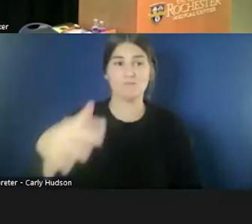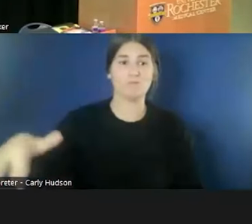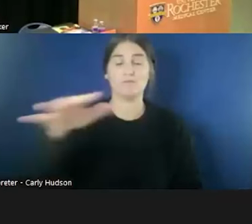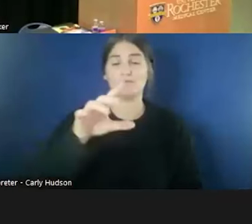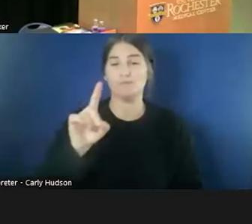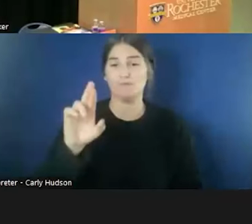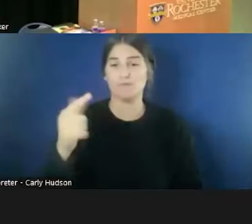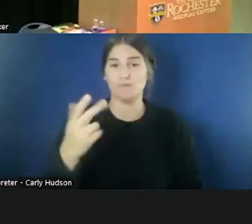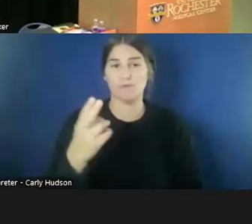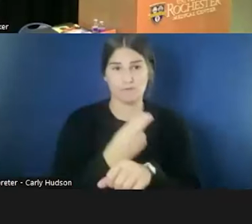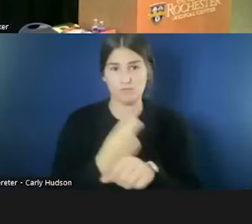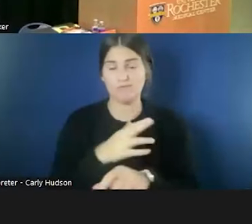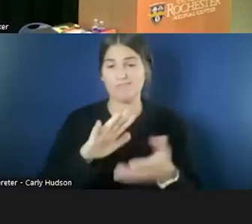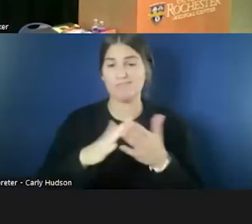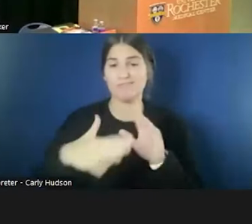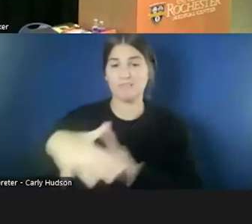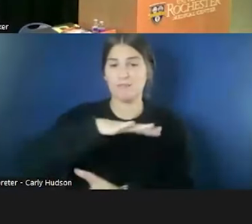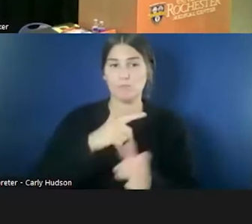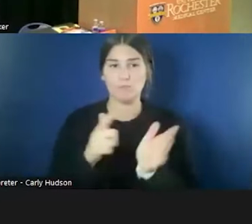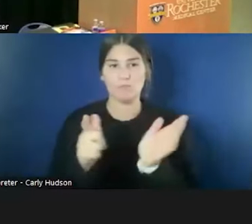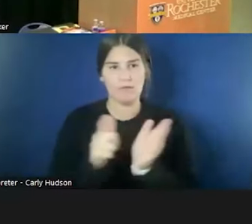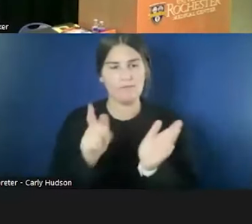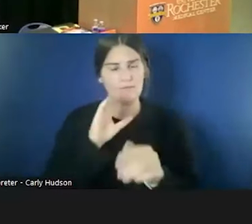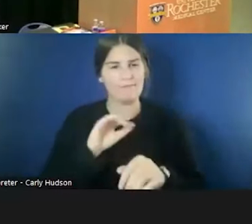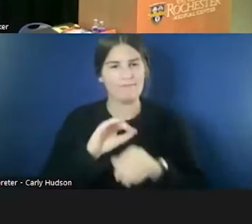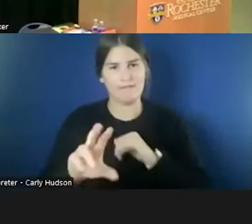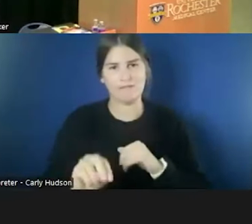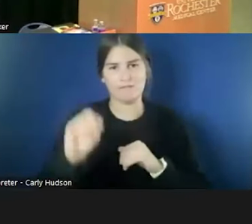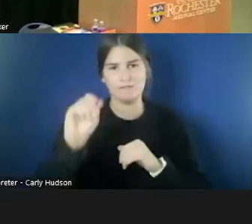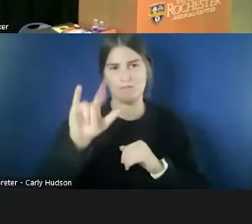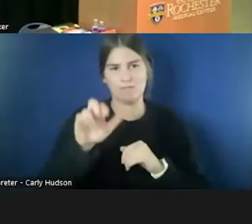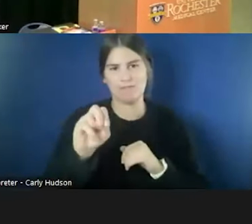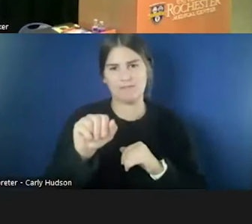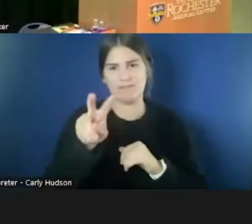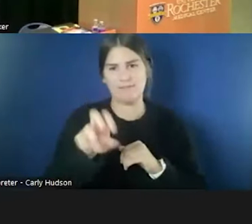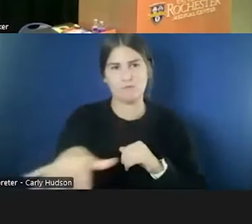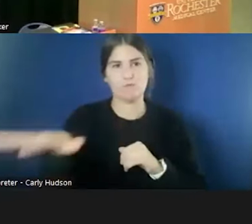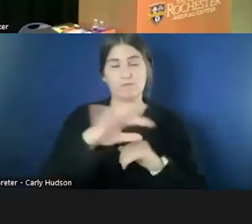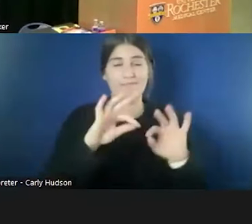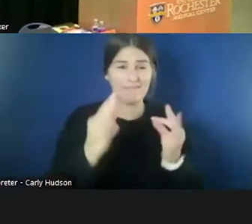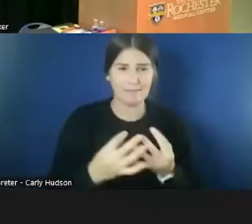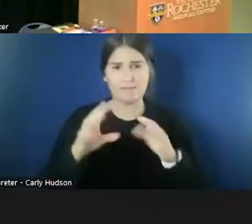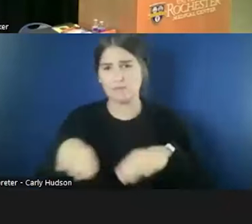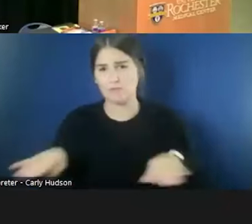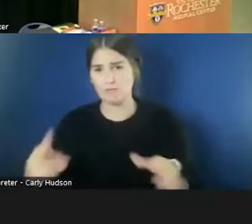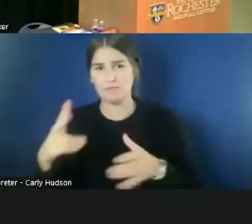on our families and especially on our children our kids of reping mental health issues and adverse